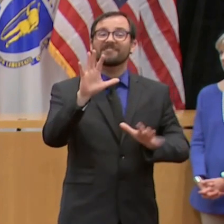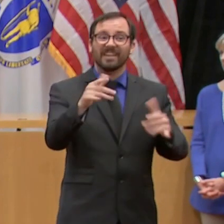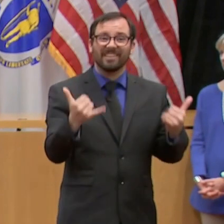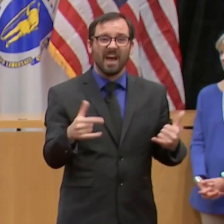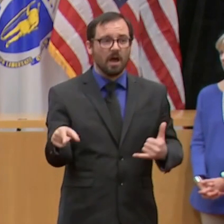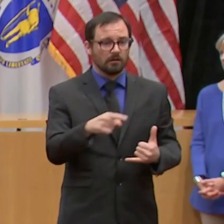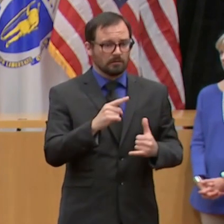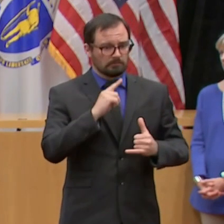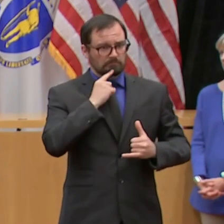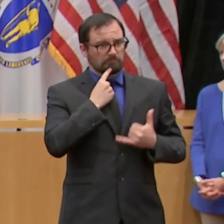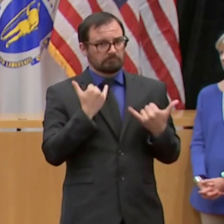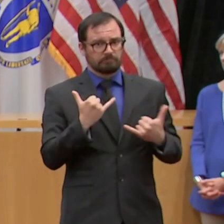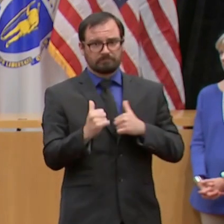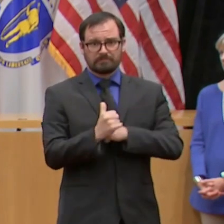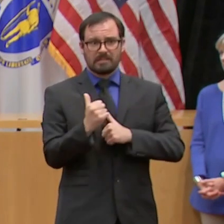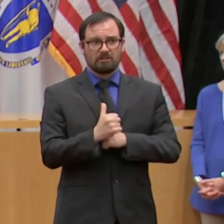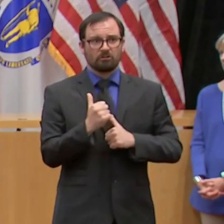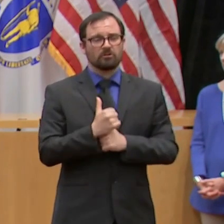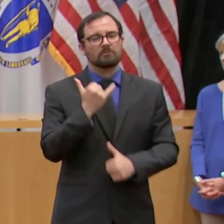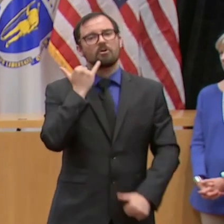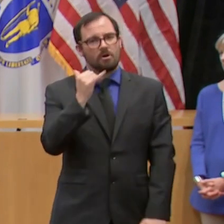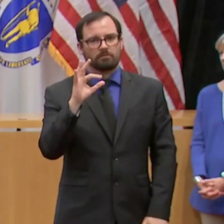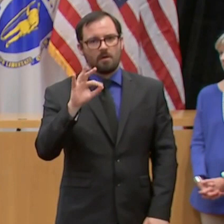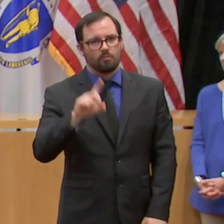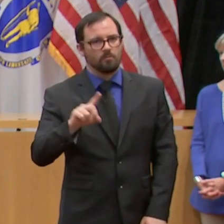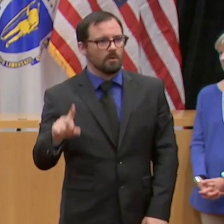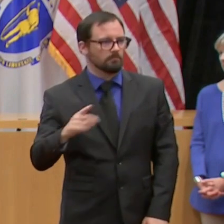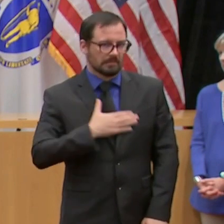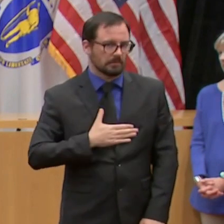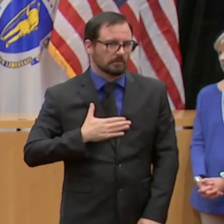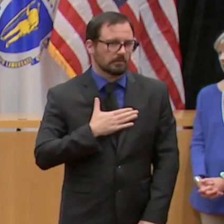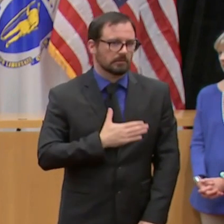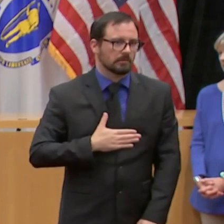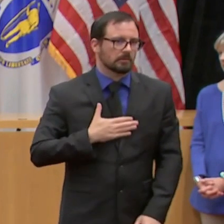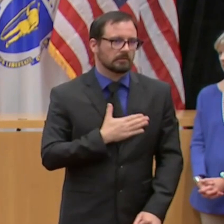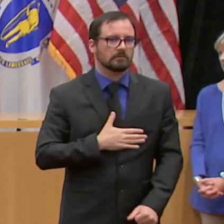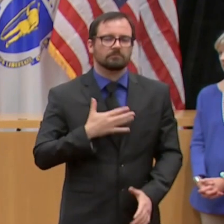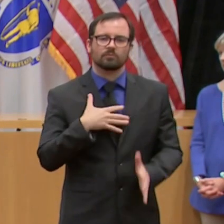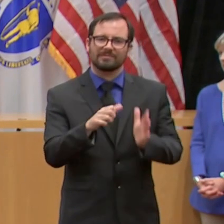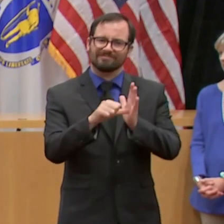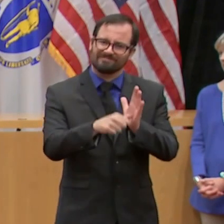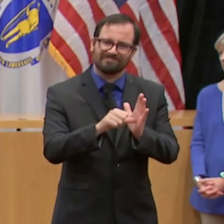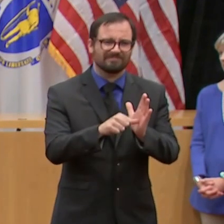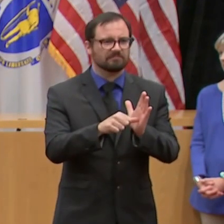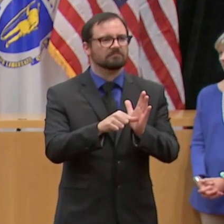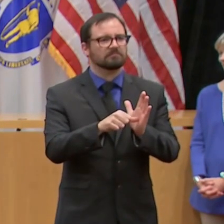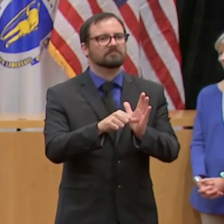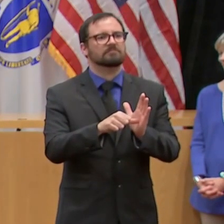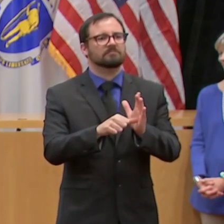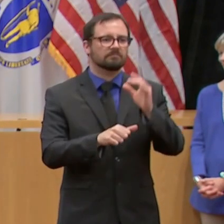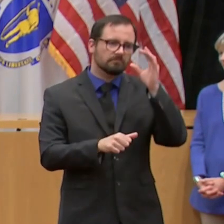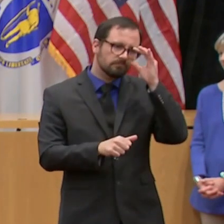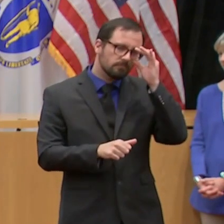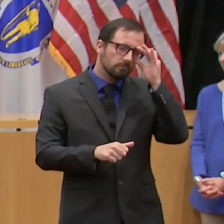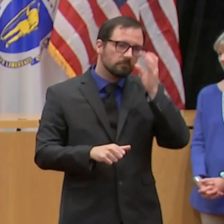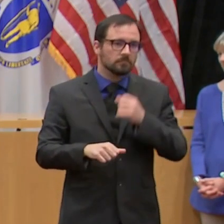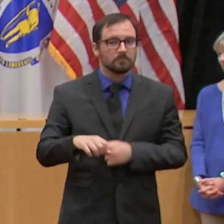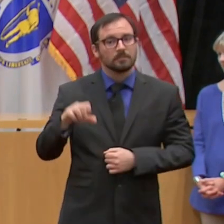NEED. IF YOU ARE IN IMMEDIATE DANGER OF COURSE CALL 911.